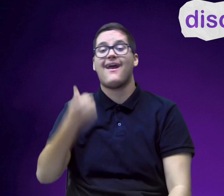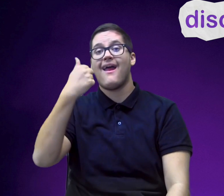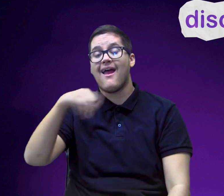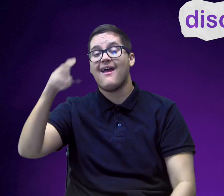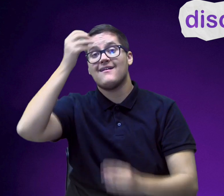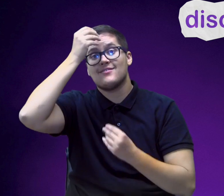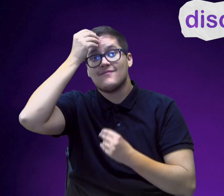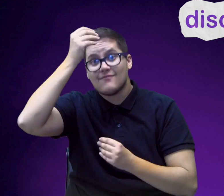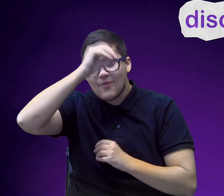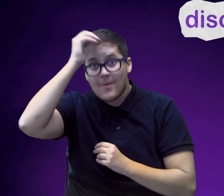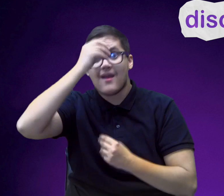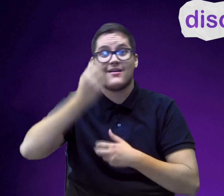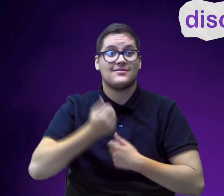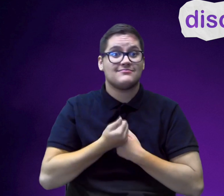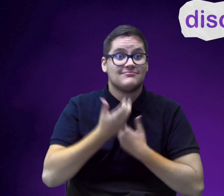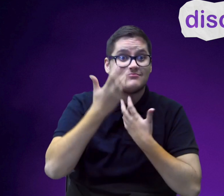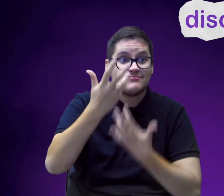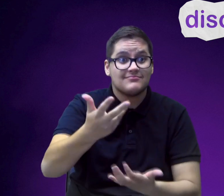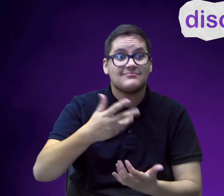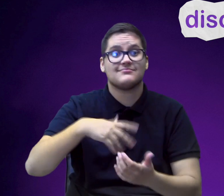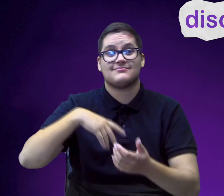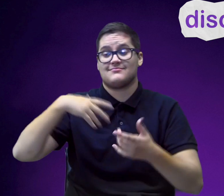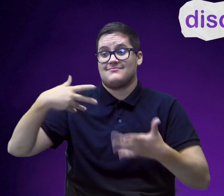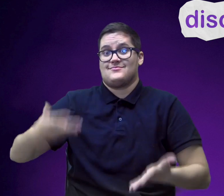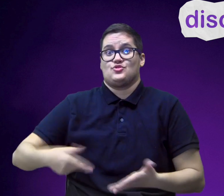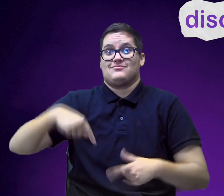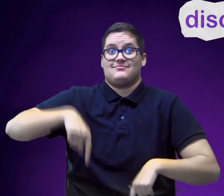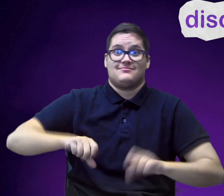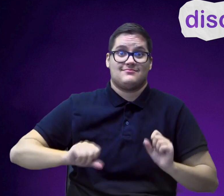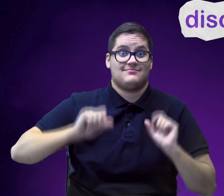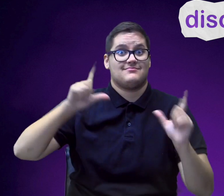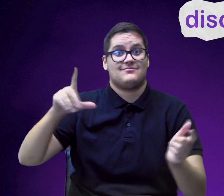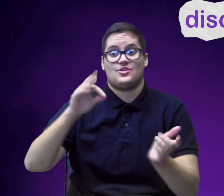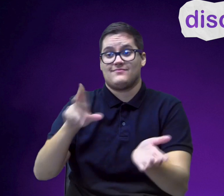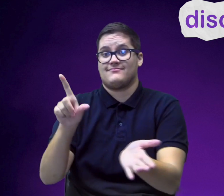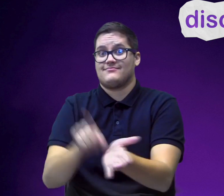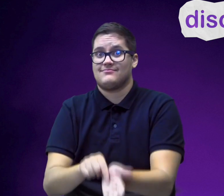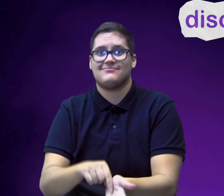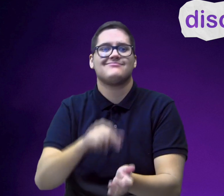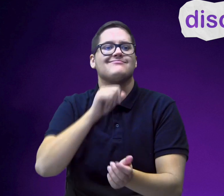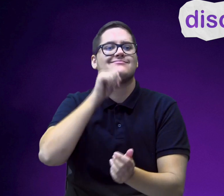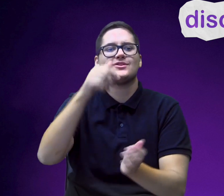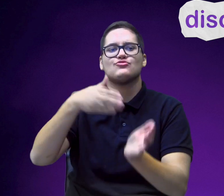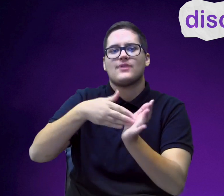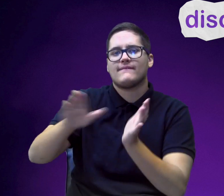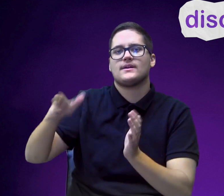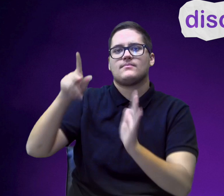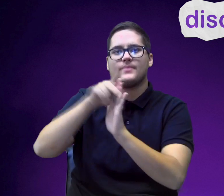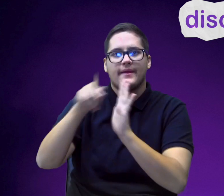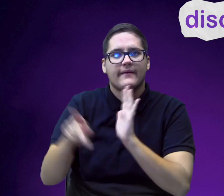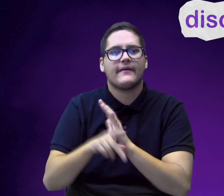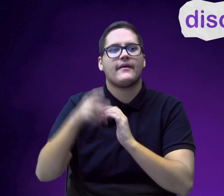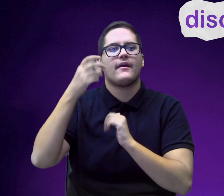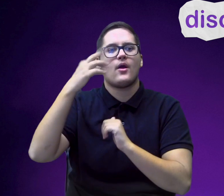Any opinions expressed herein may not reflect the policies or opinions